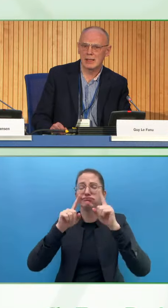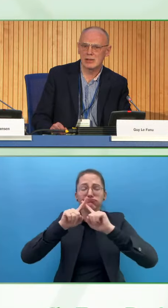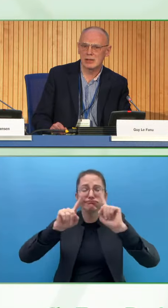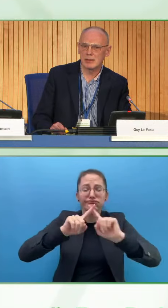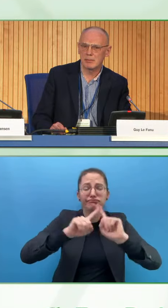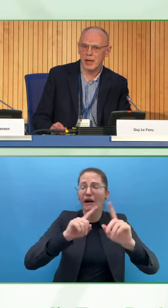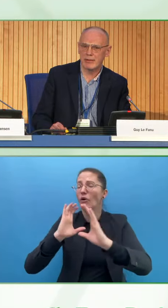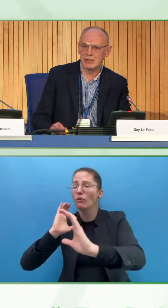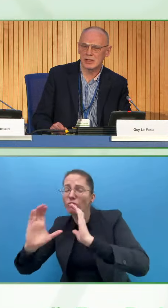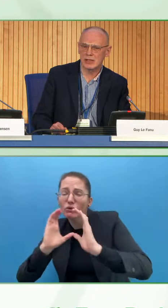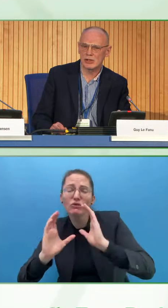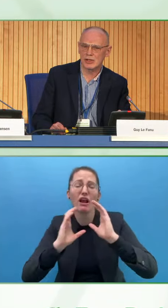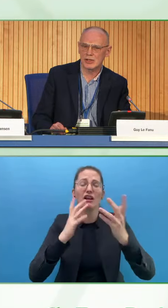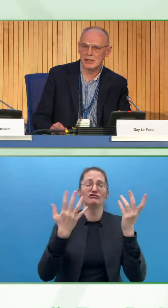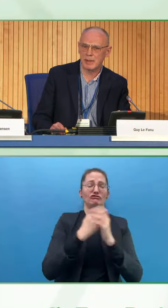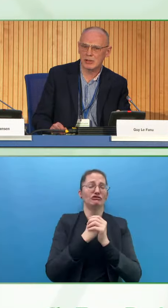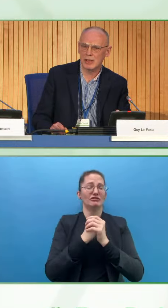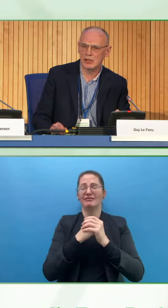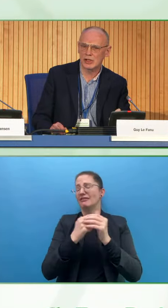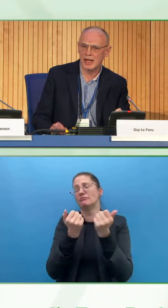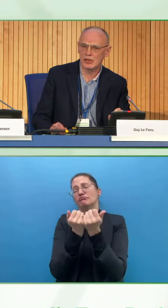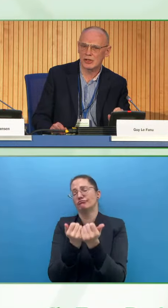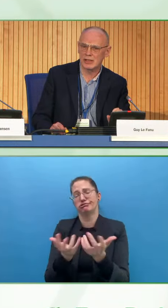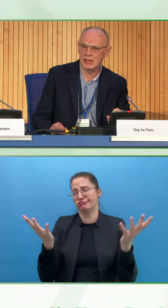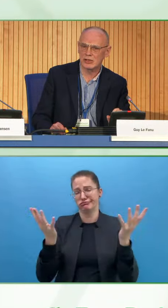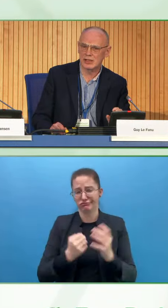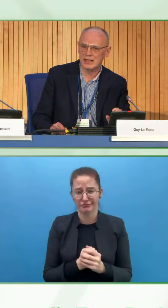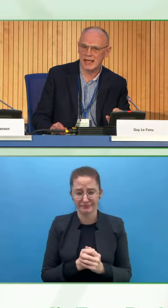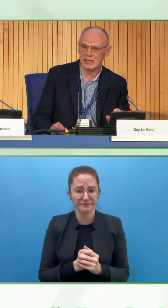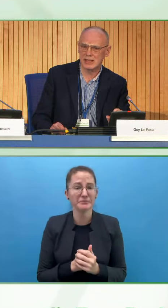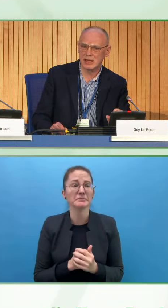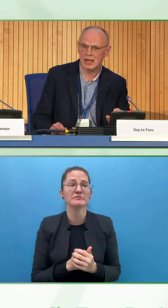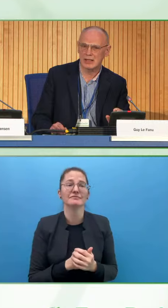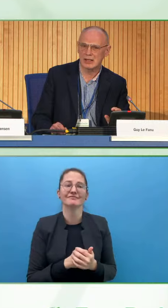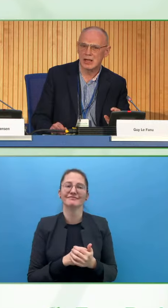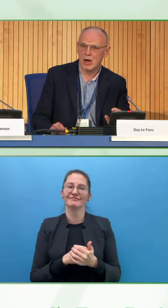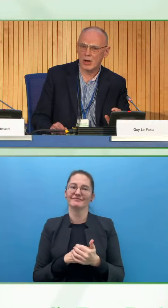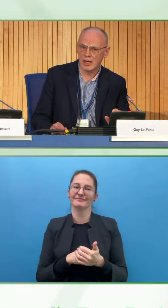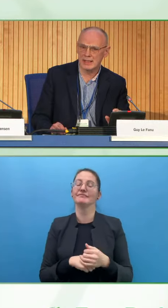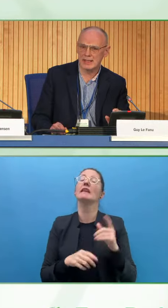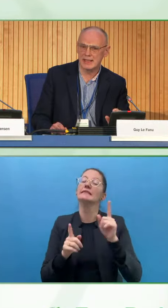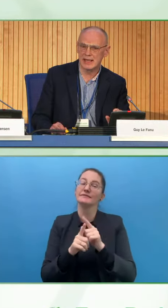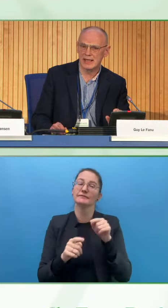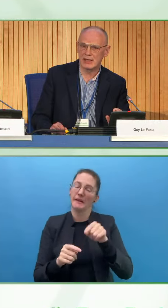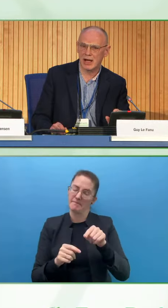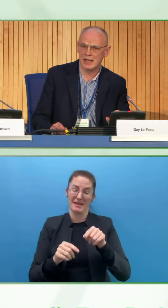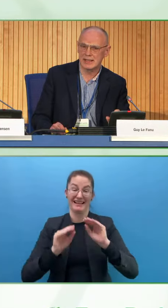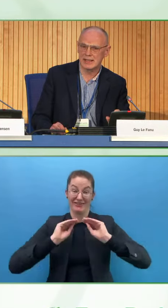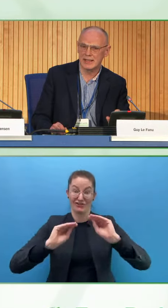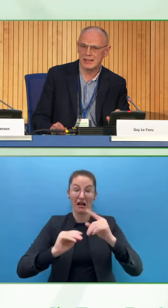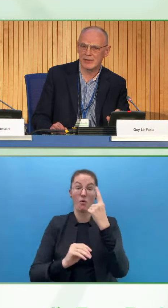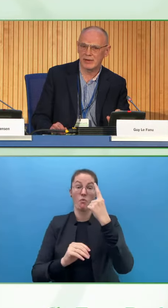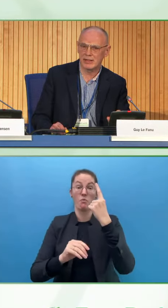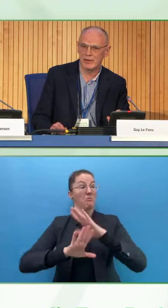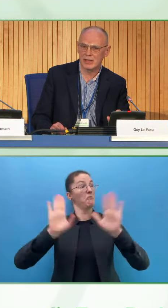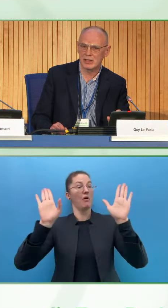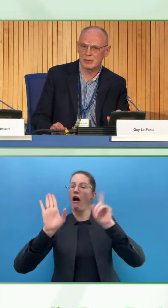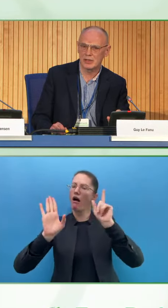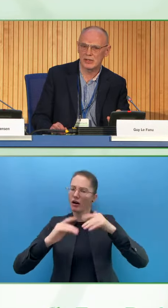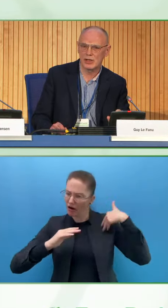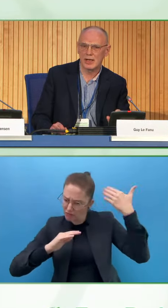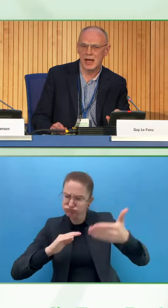And parents, teachers and special education teachers are sensitised on ICT device usage